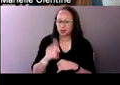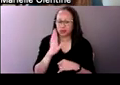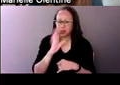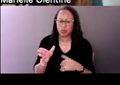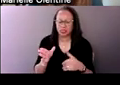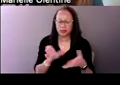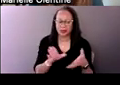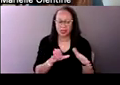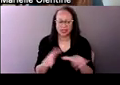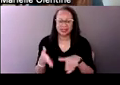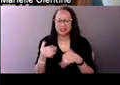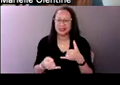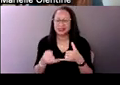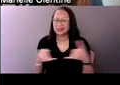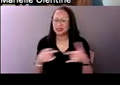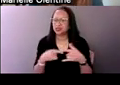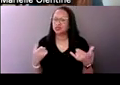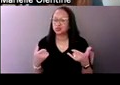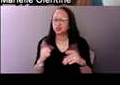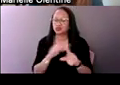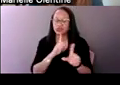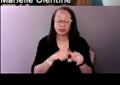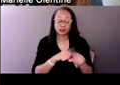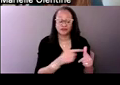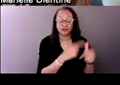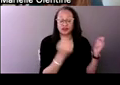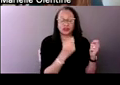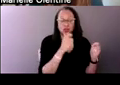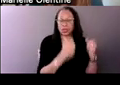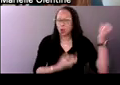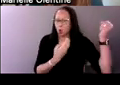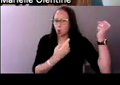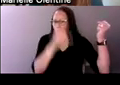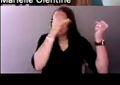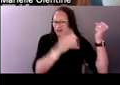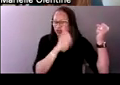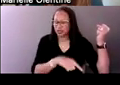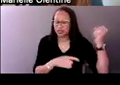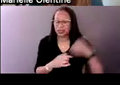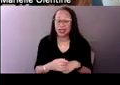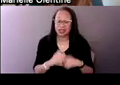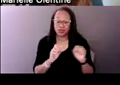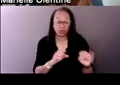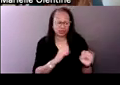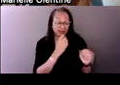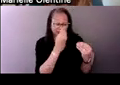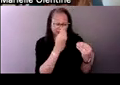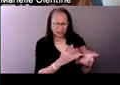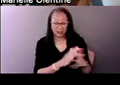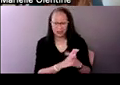my film from Tribeca. Is it bad to contact Tribeca about this? Does it reflect negatively on us if we are willing to withdraw from the festival that selected us, and try to leverage the decision from